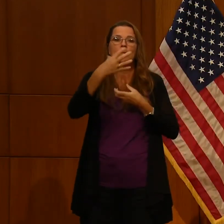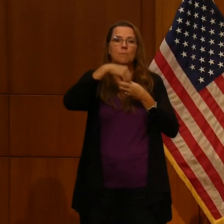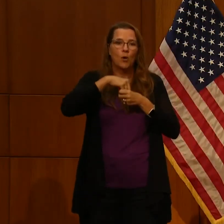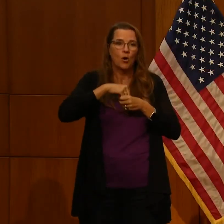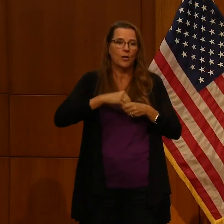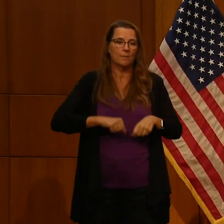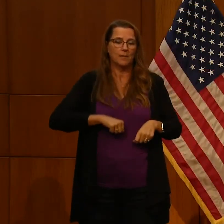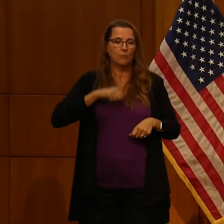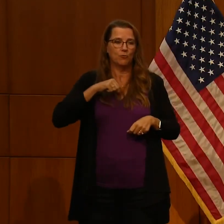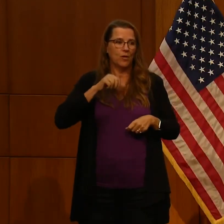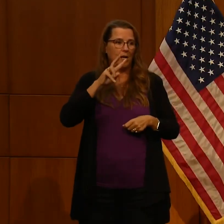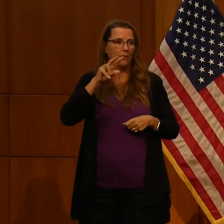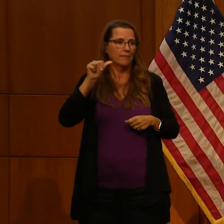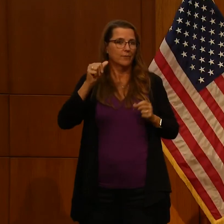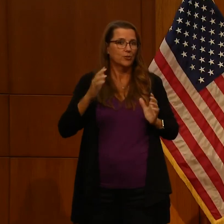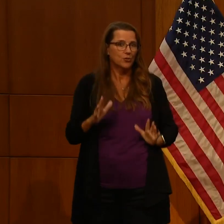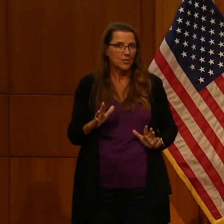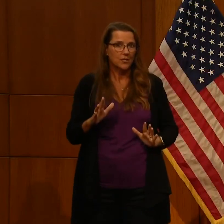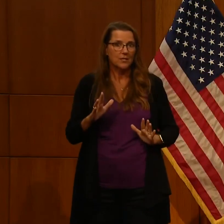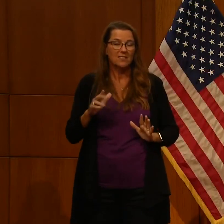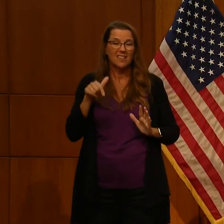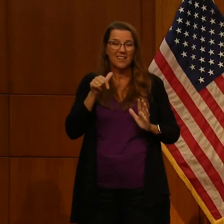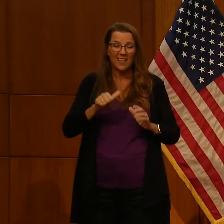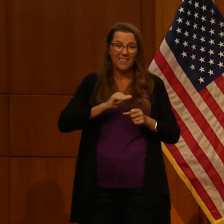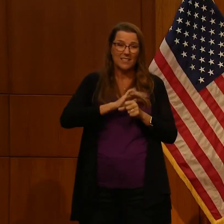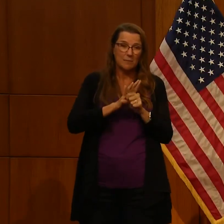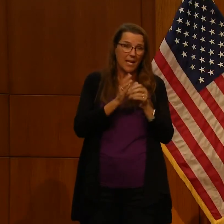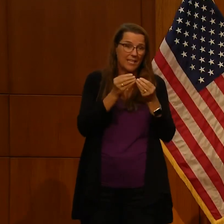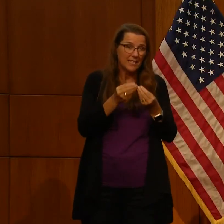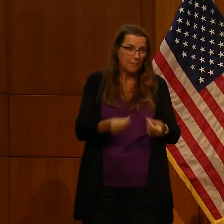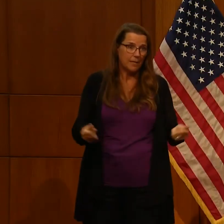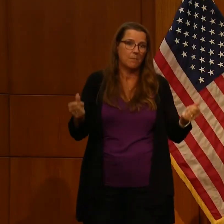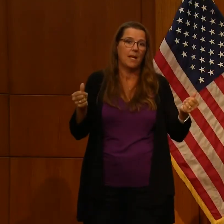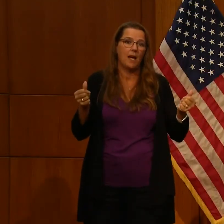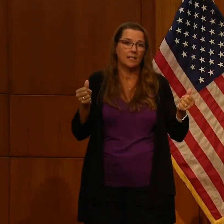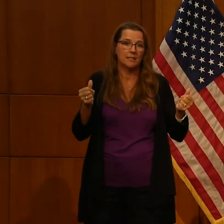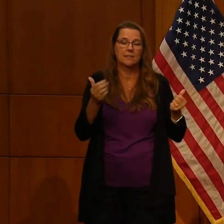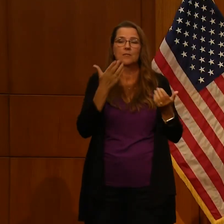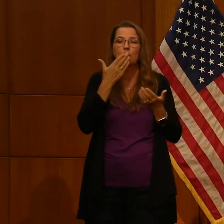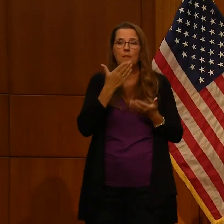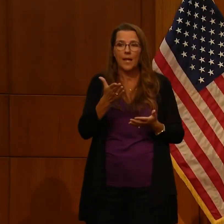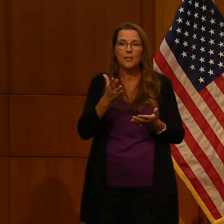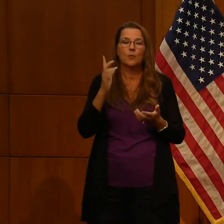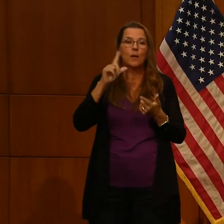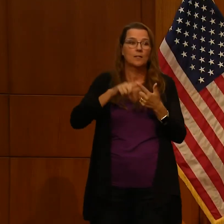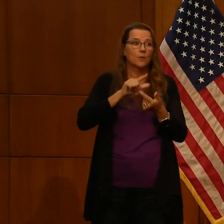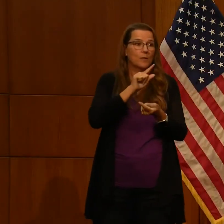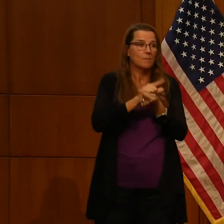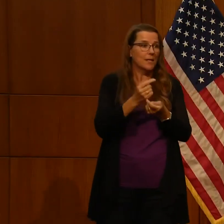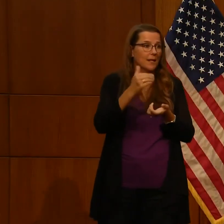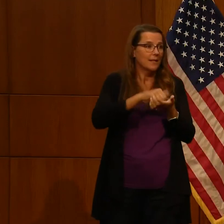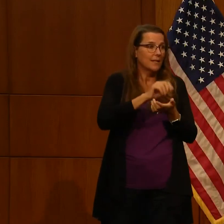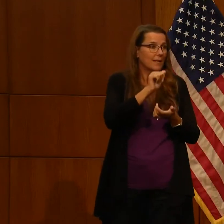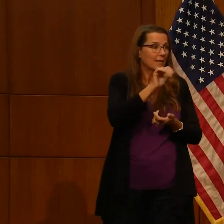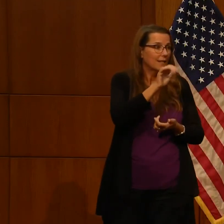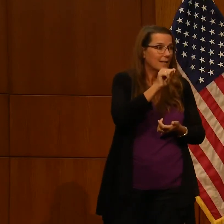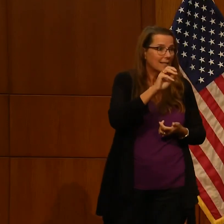AND I JUST ASK ALL OF YOU TO BE PART OF THE VIRGINIA TO BE PROUD VIRGINIANS AND. AND LET'S